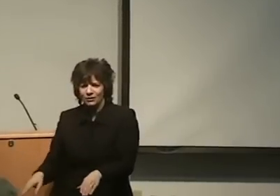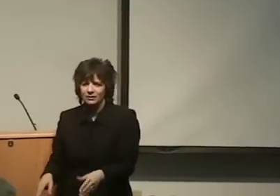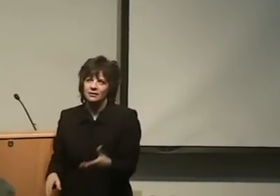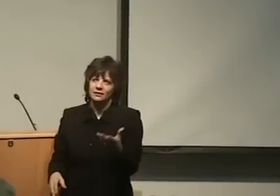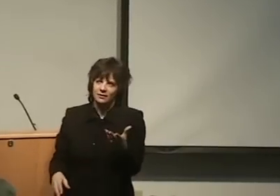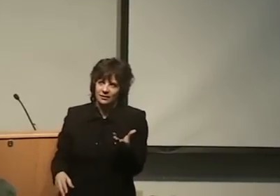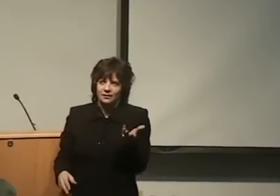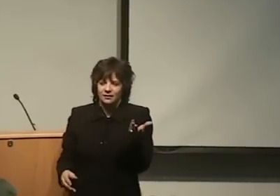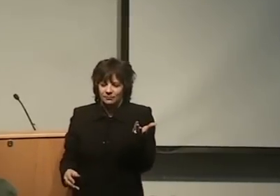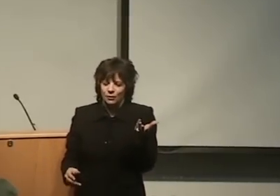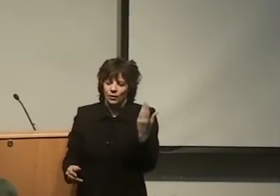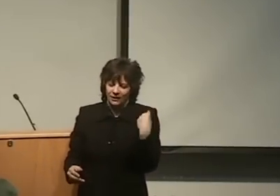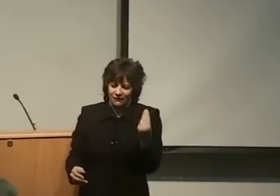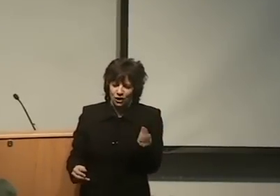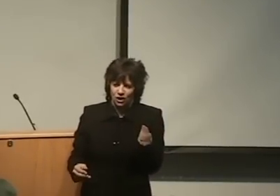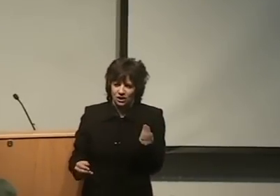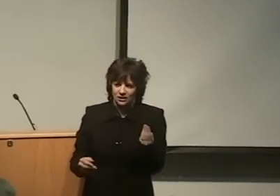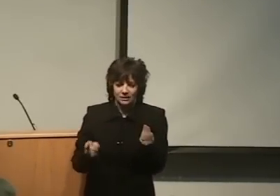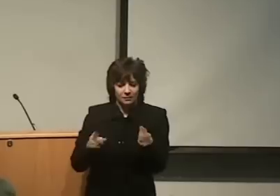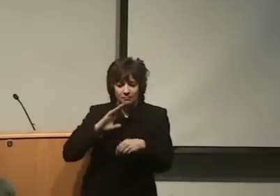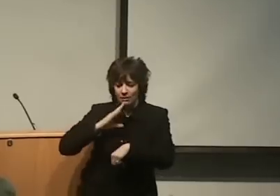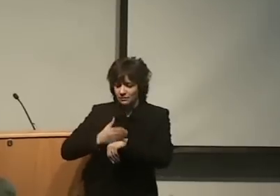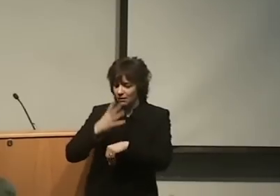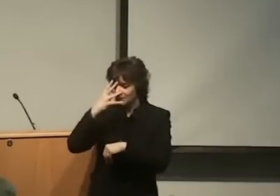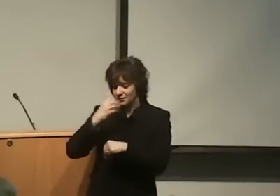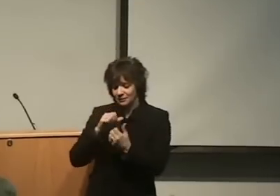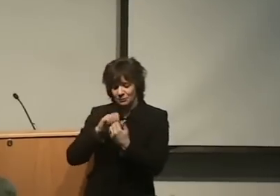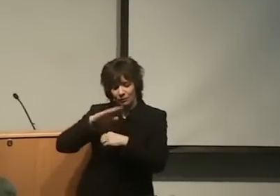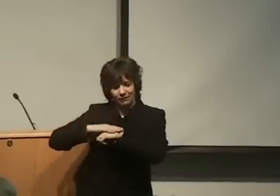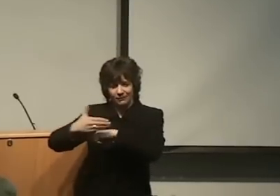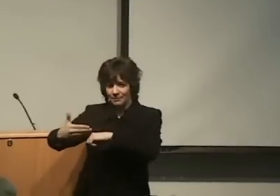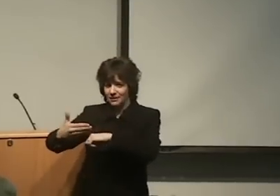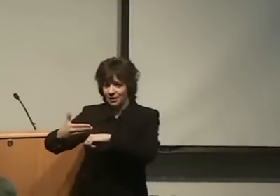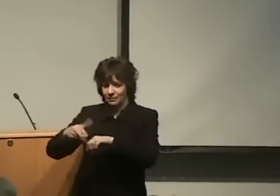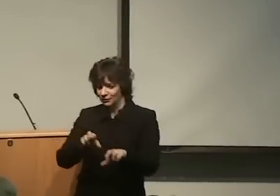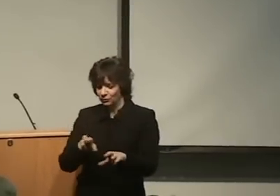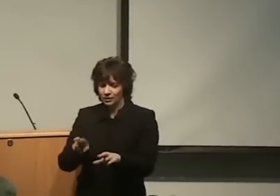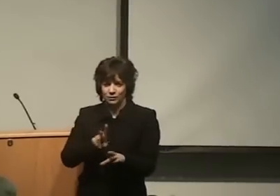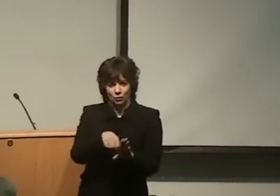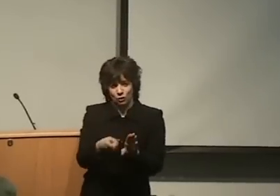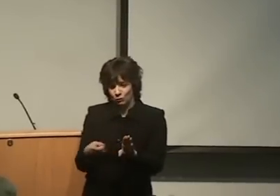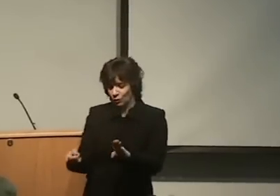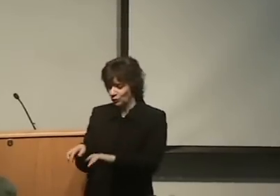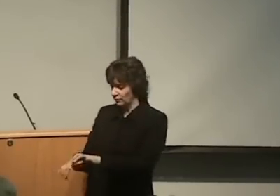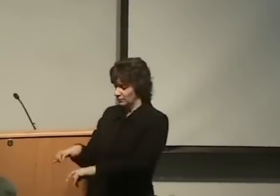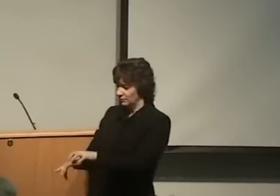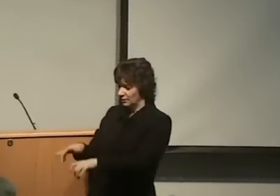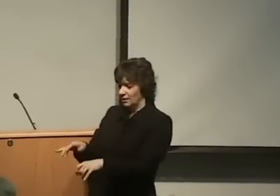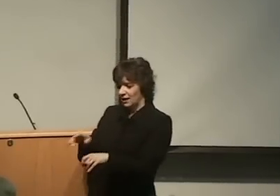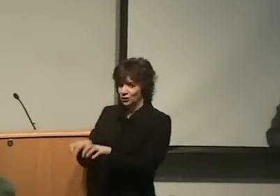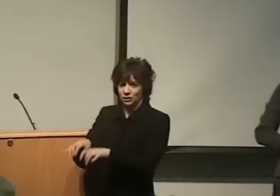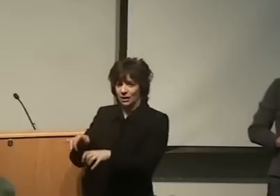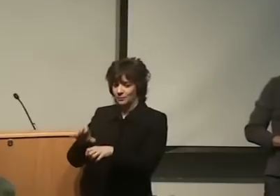I hate that. She sleeps with the laptop. And so you open the laptop and type in covalent bonds. And what do you get?